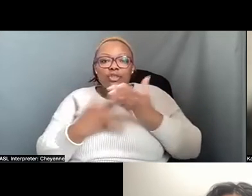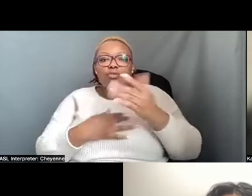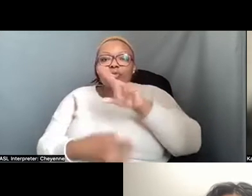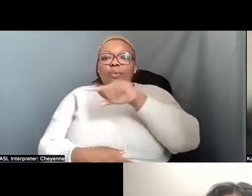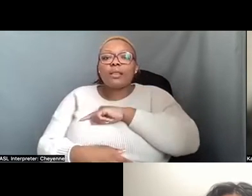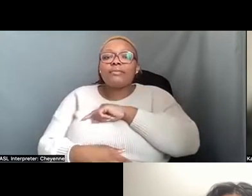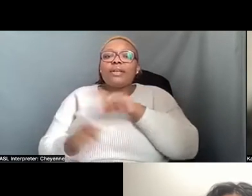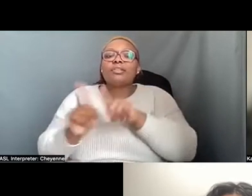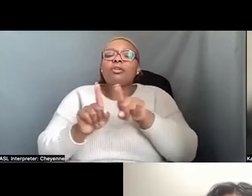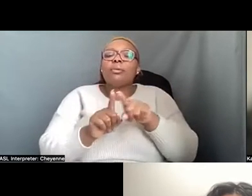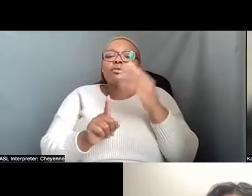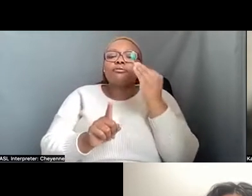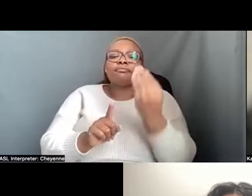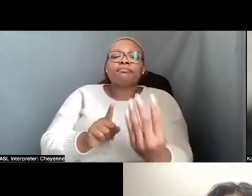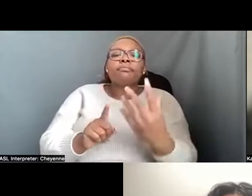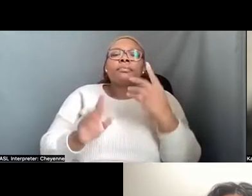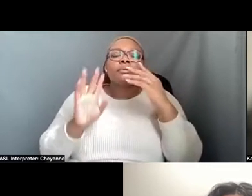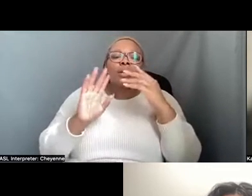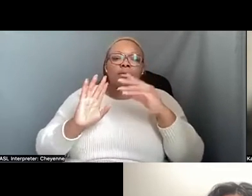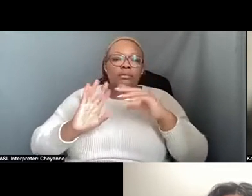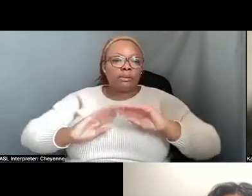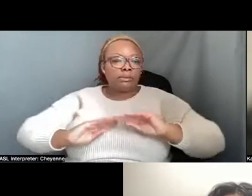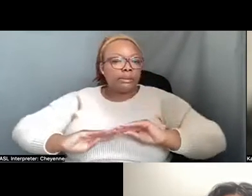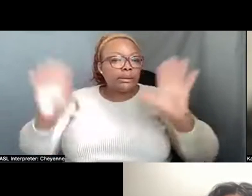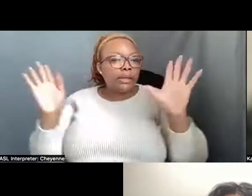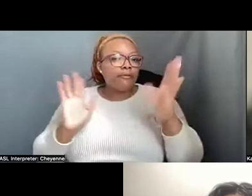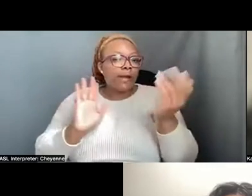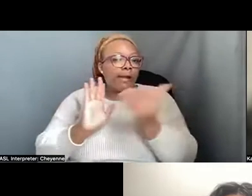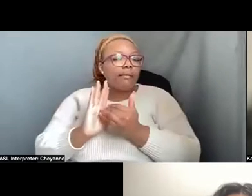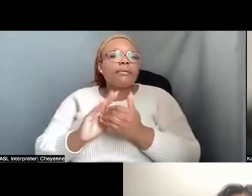I want to kind of reiterate why we do this.